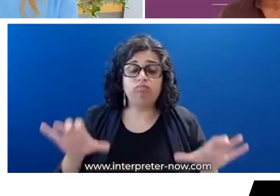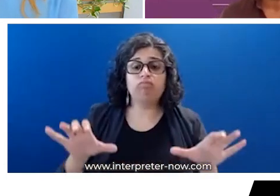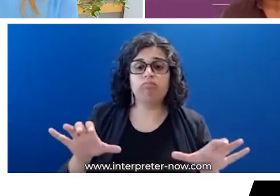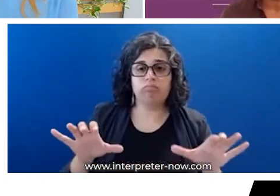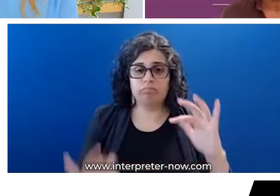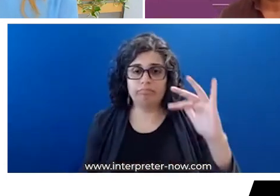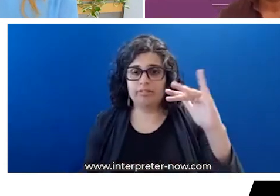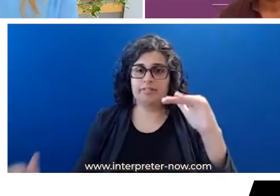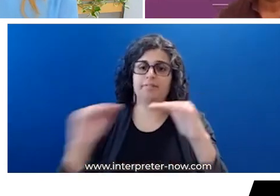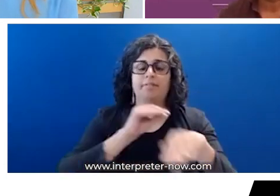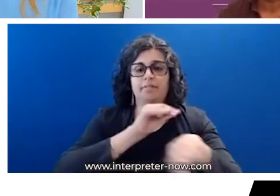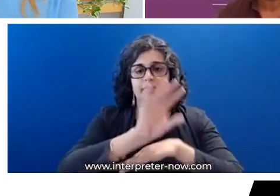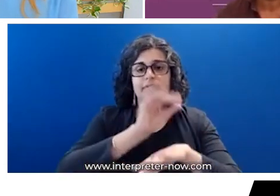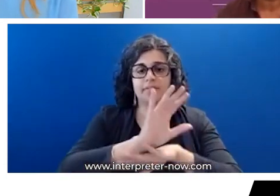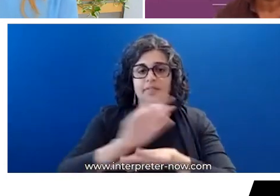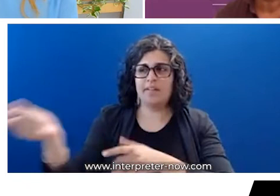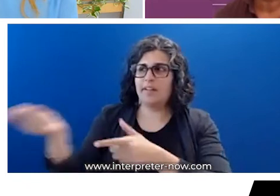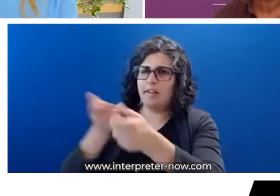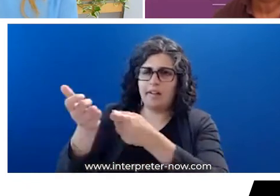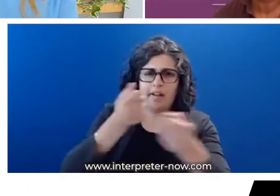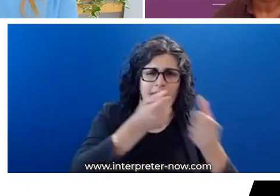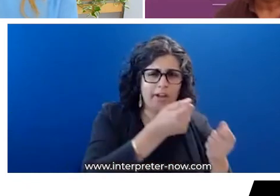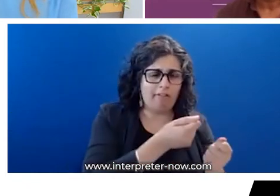and stakeholders together to really just delve into those questions.